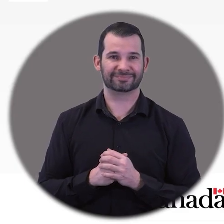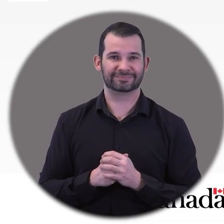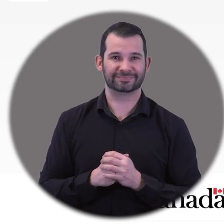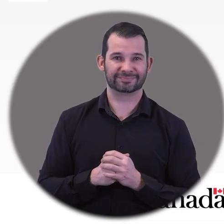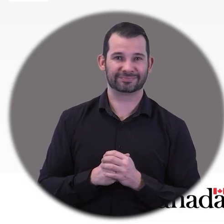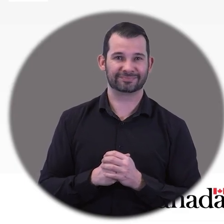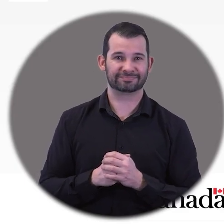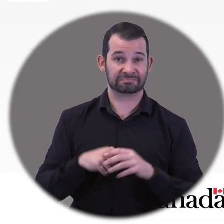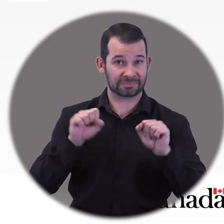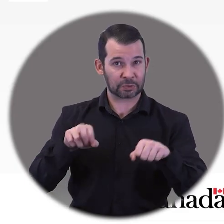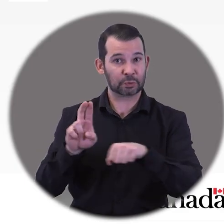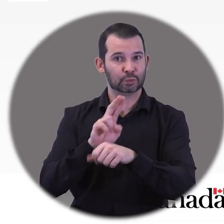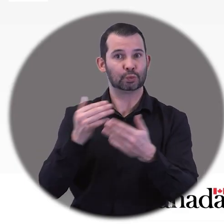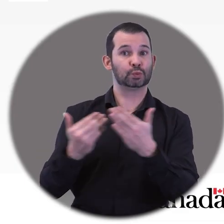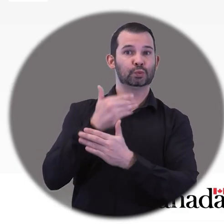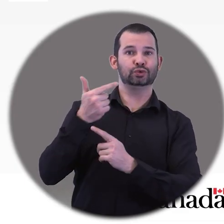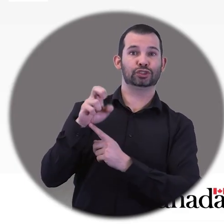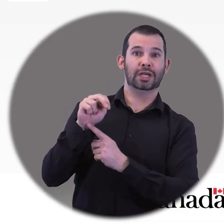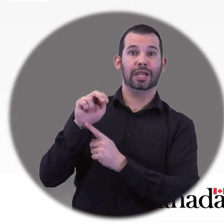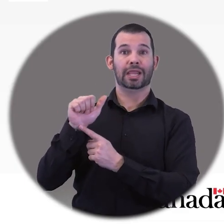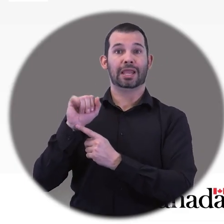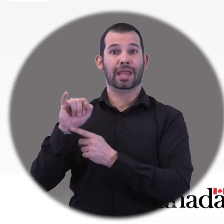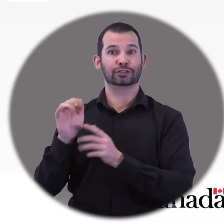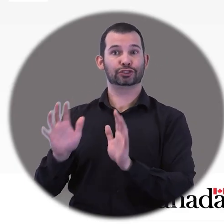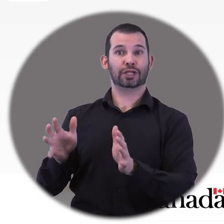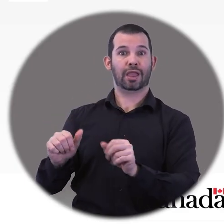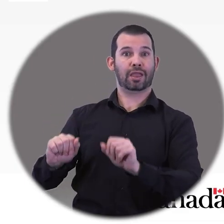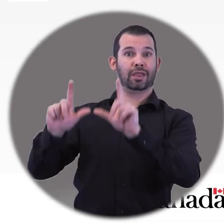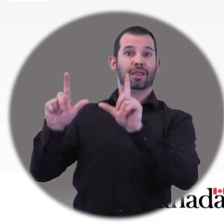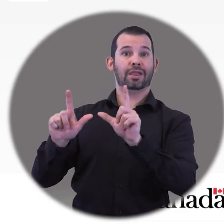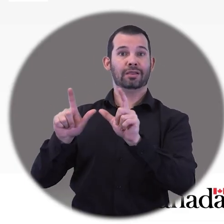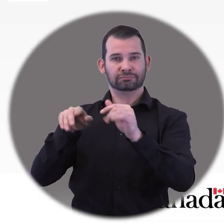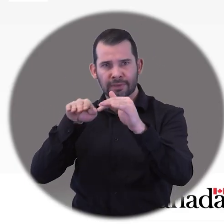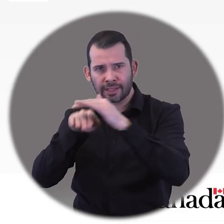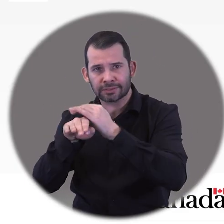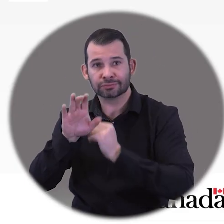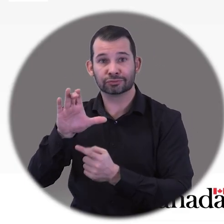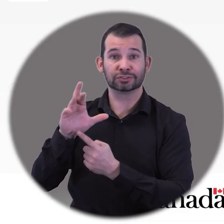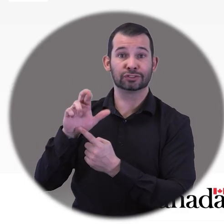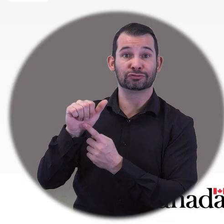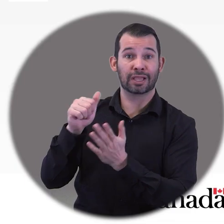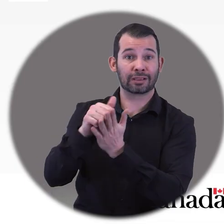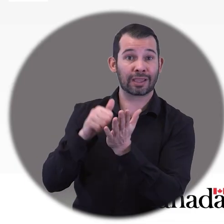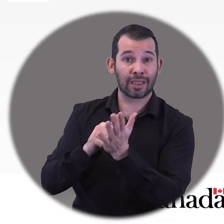You can use the new GenAI chatbot, access your CRA account,